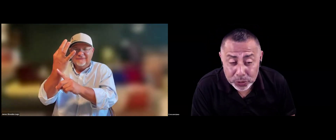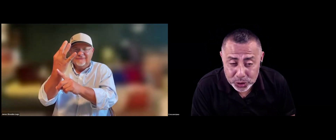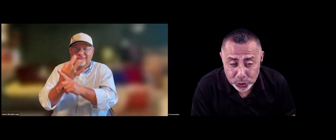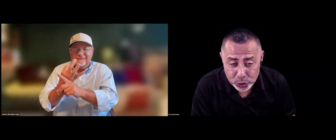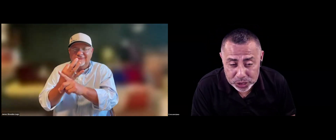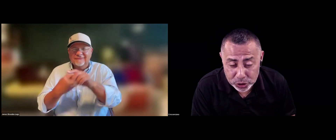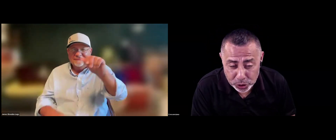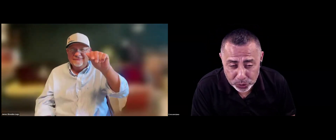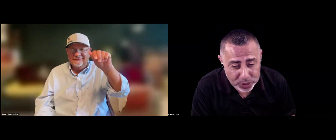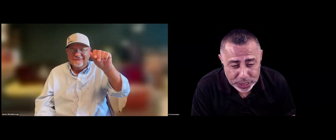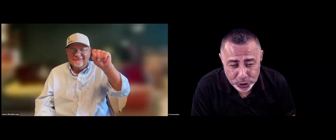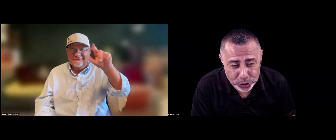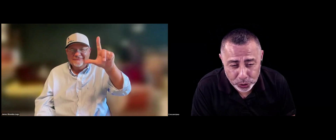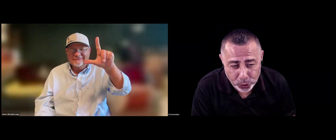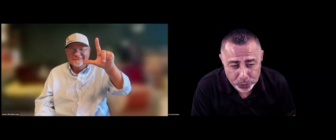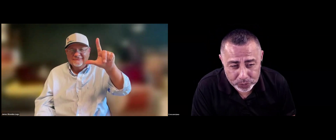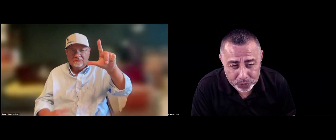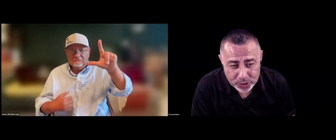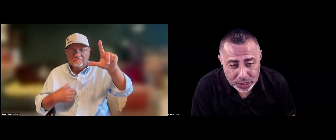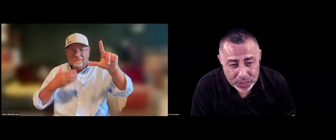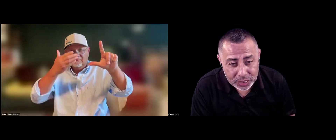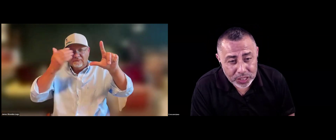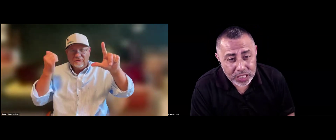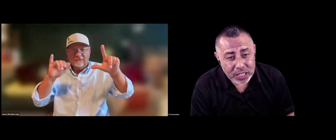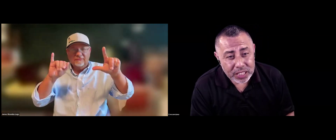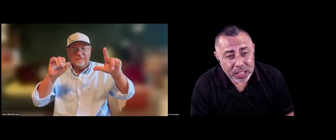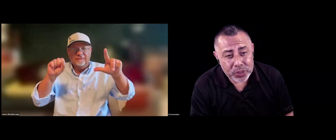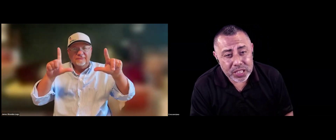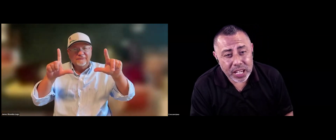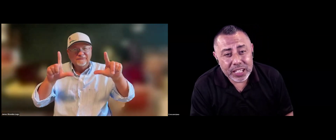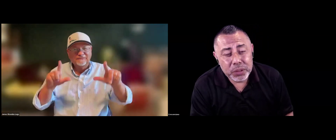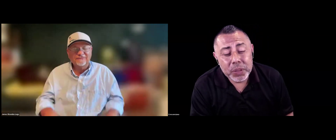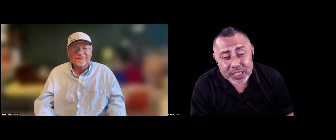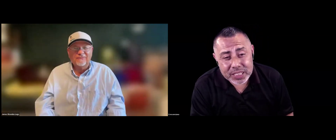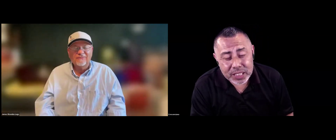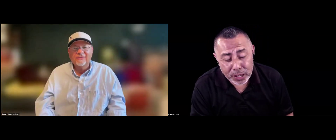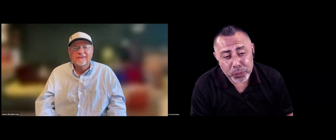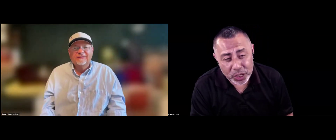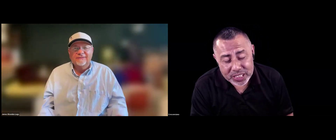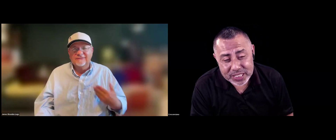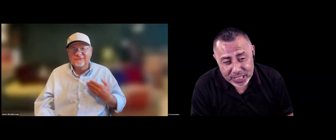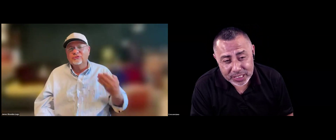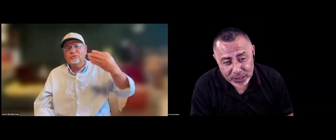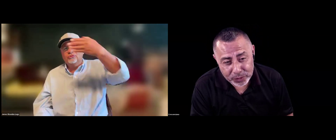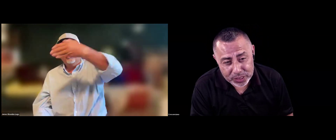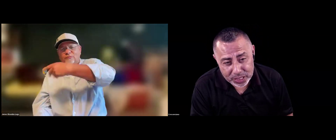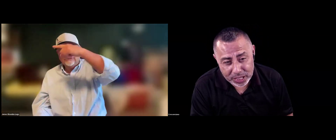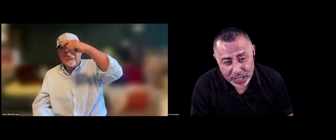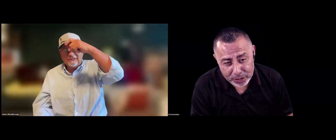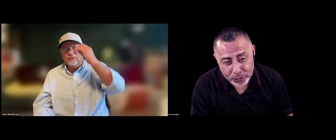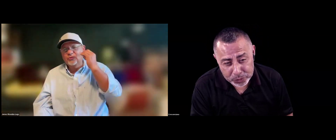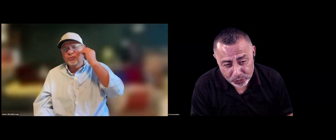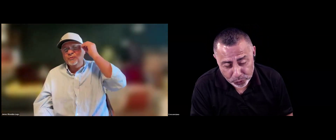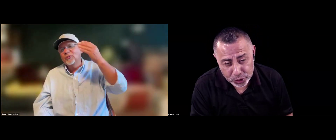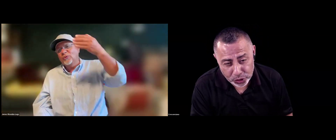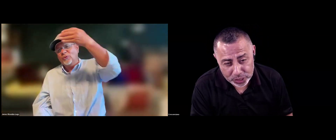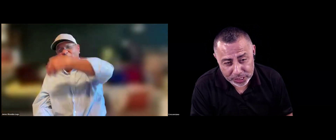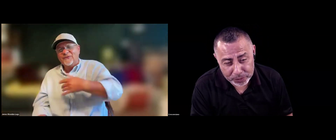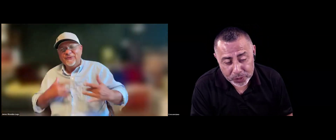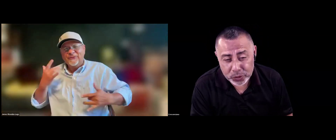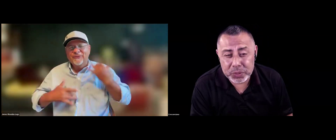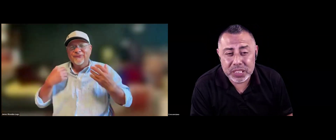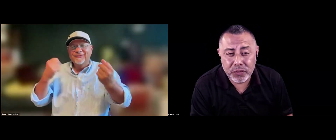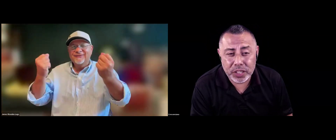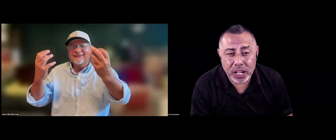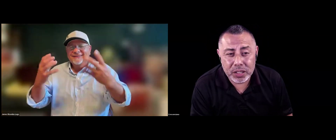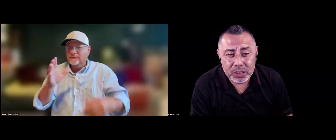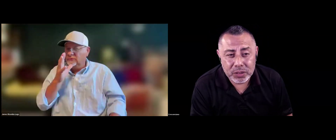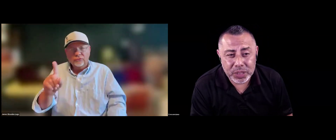There was still too much snow and I couldn't go home. It was 9 months of American sign language that I had from 1st starting there, which means I forgot.